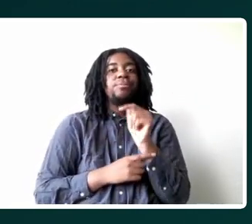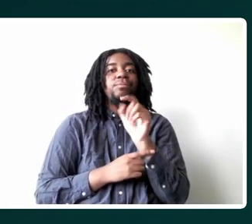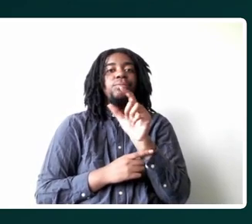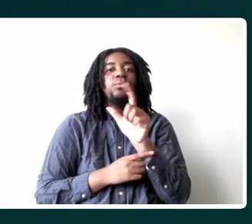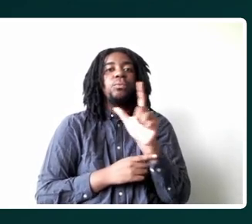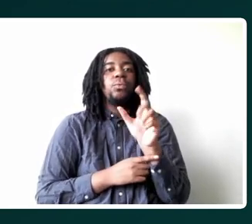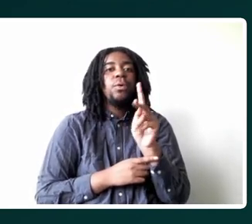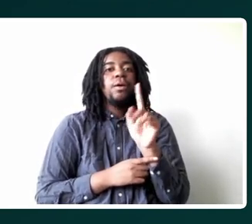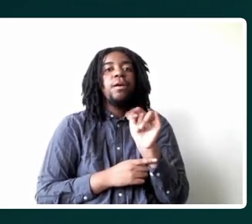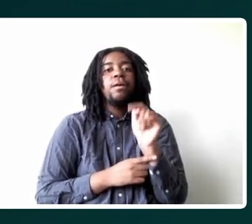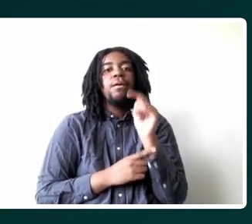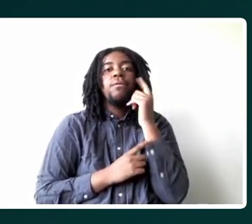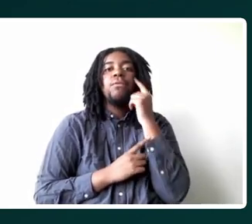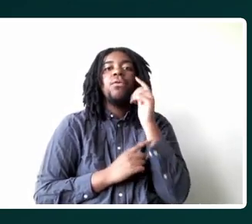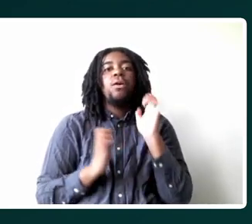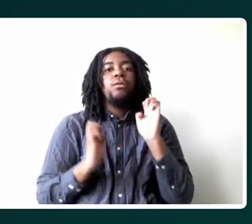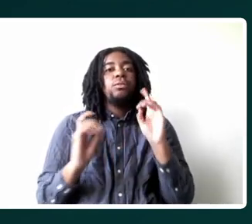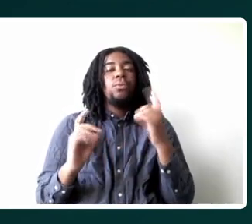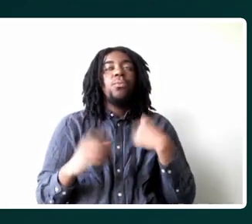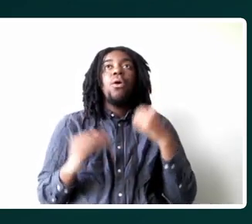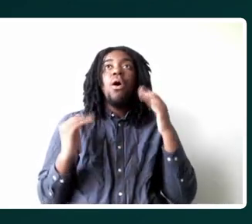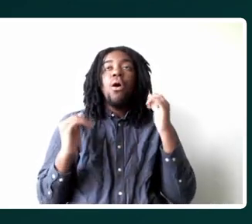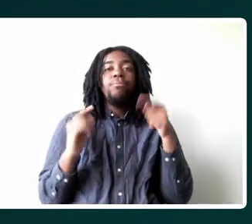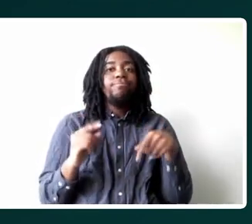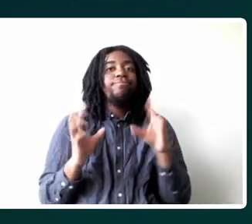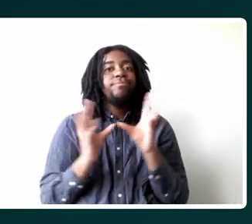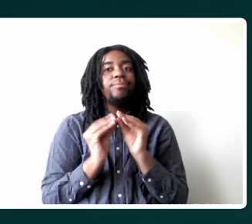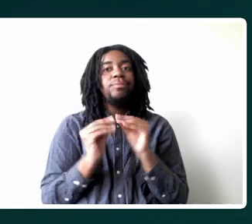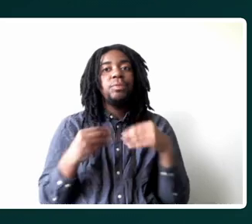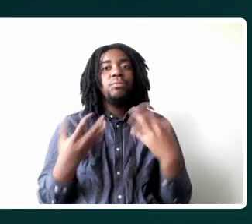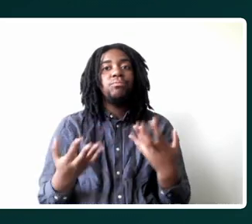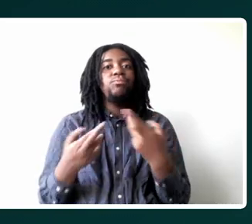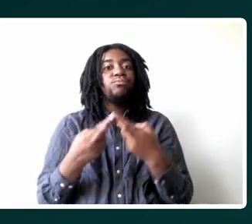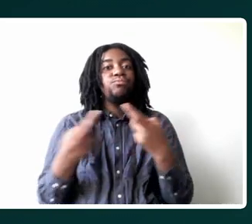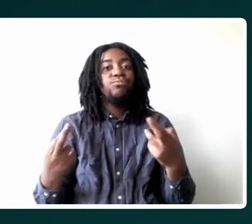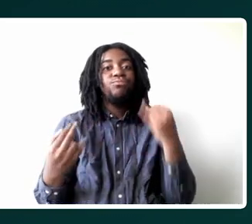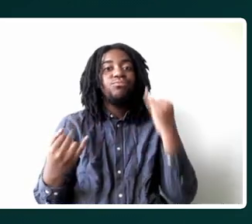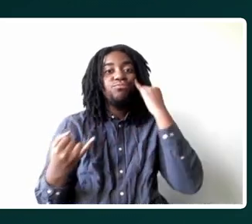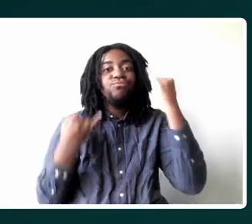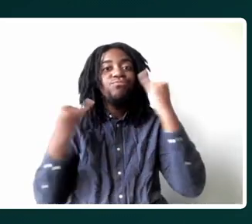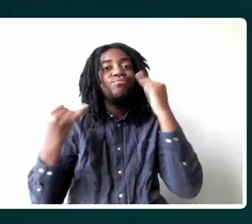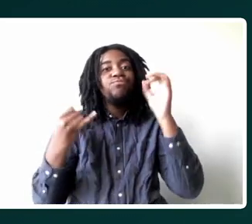this session provides you with resources and ideas to use art and storytelling to